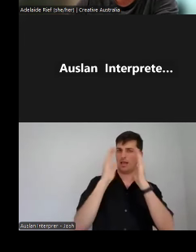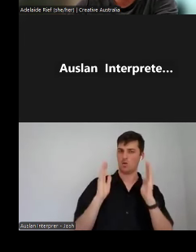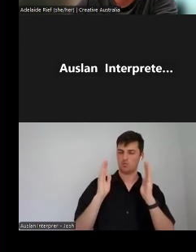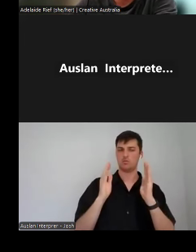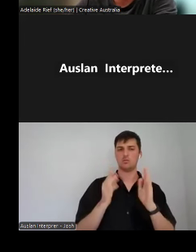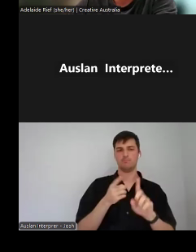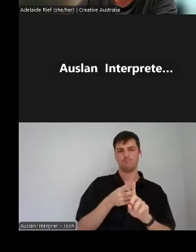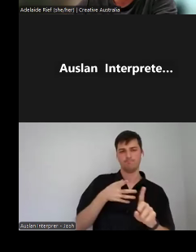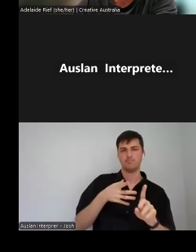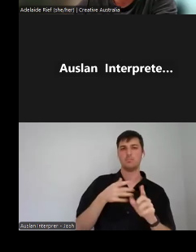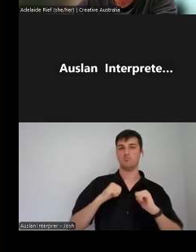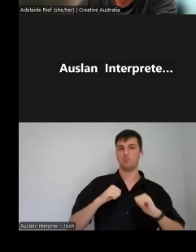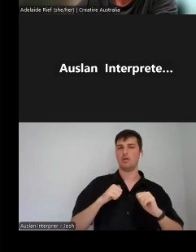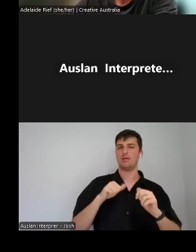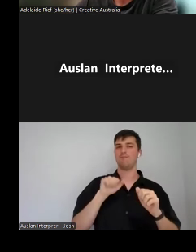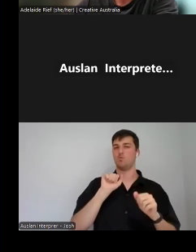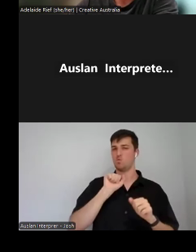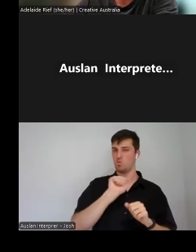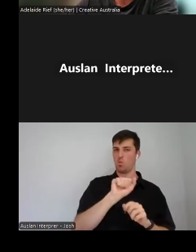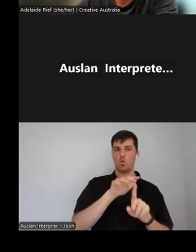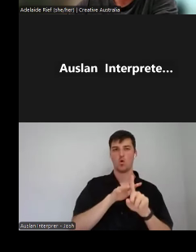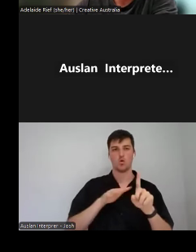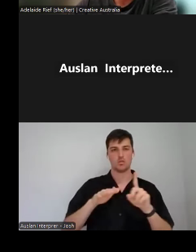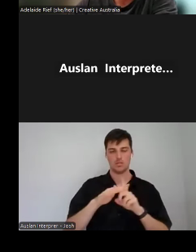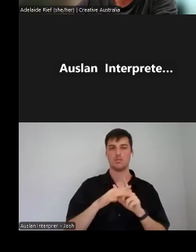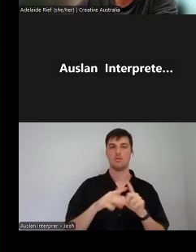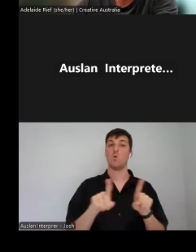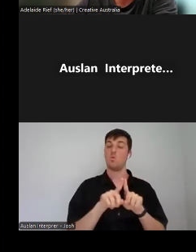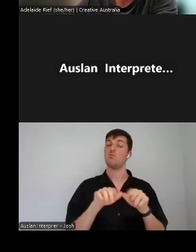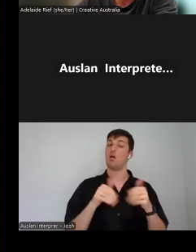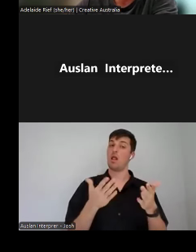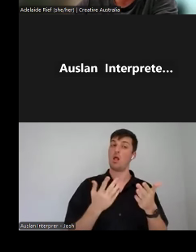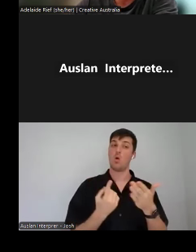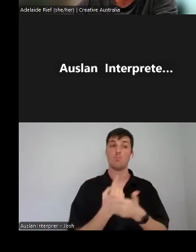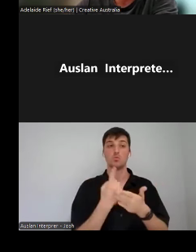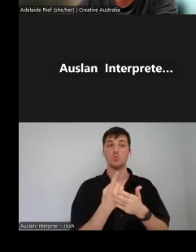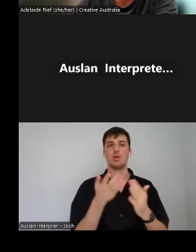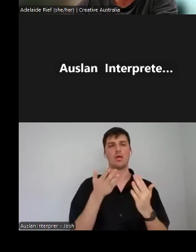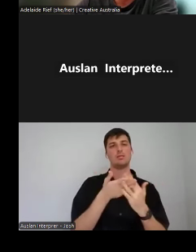your unique context but it also allows you the opportunity to access public training courses on